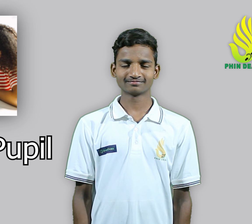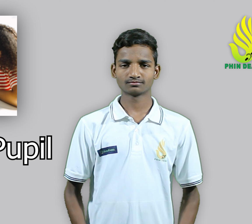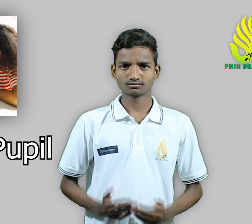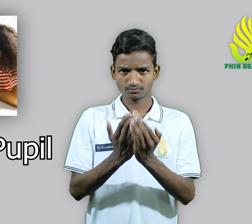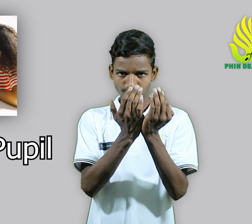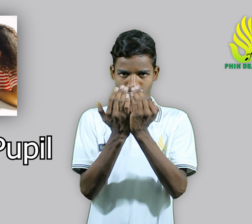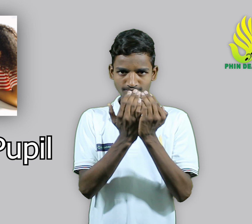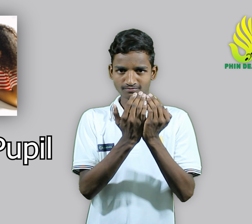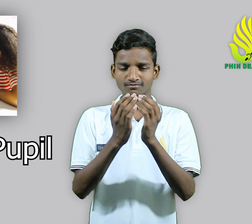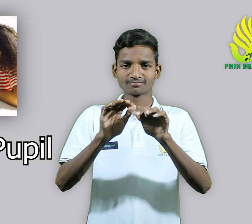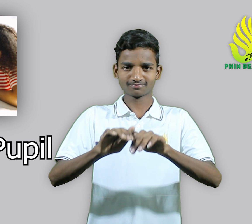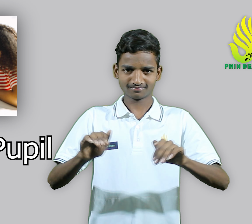Student / Pupil